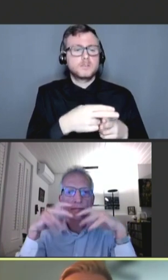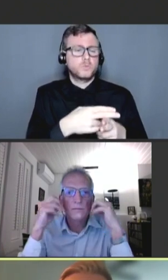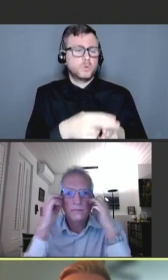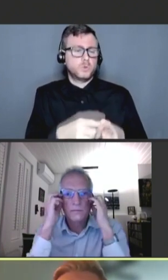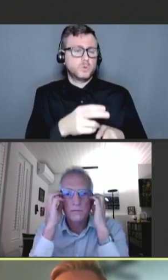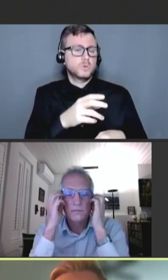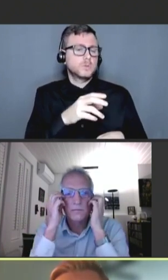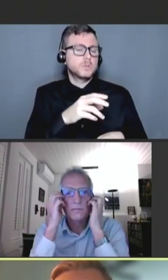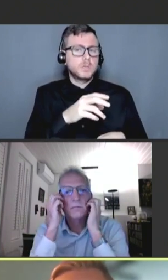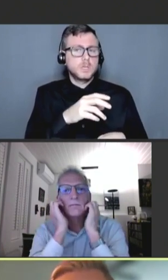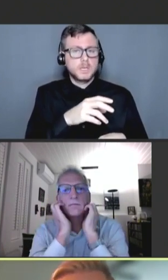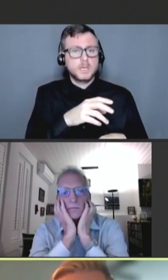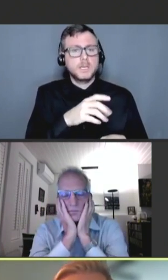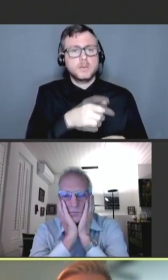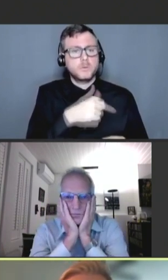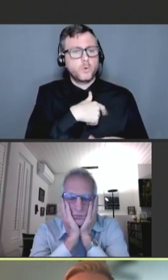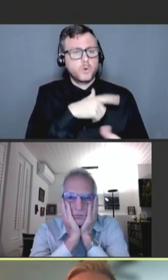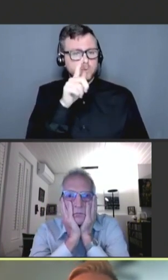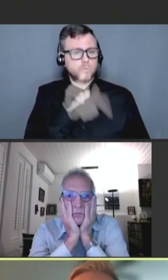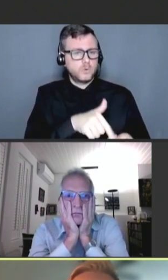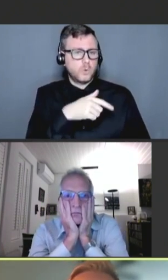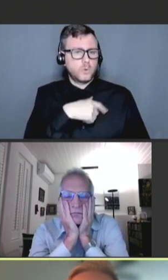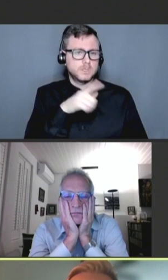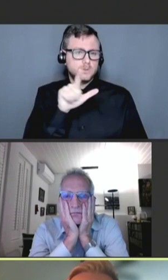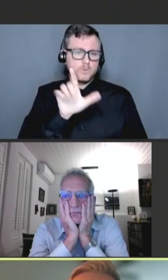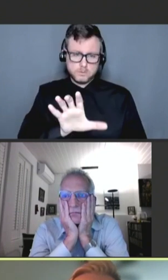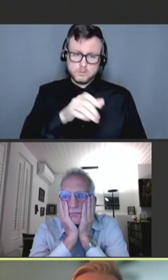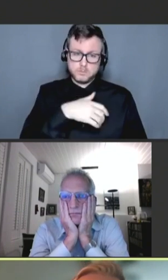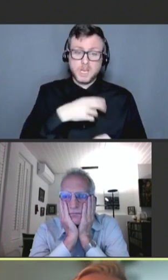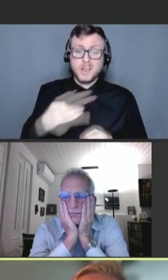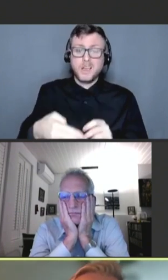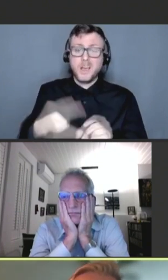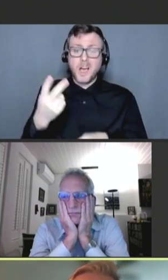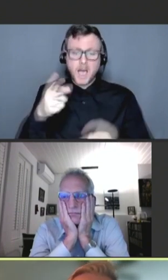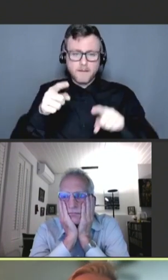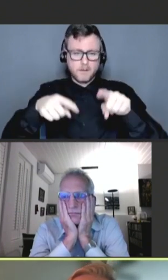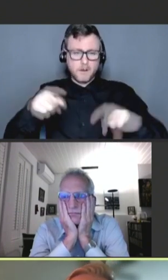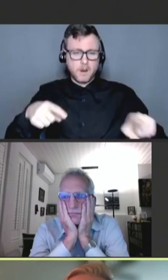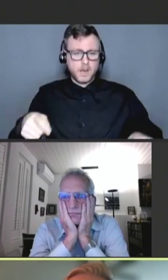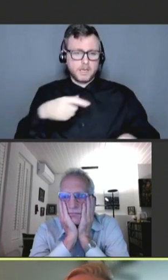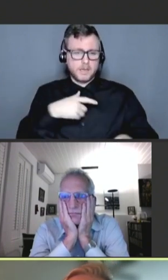or odds of Long-COVID. There was, however, high heterogeneity in the time from vaccination to